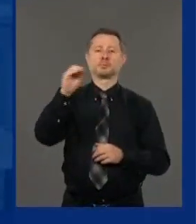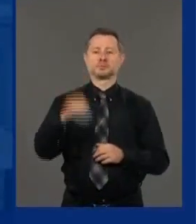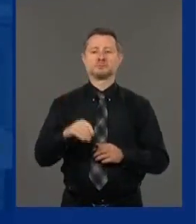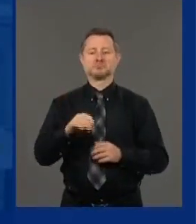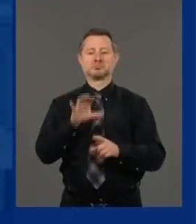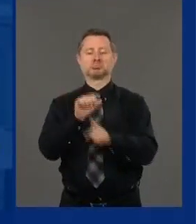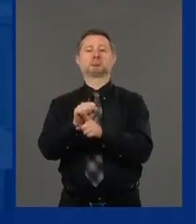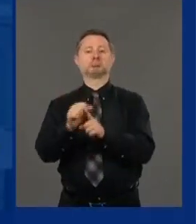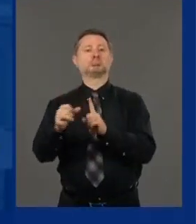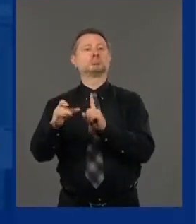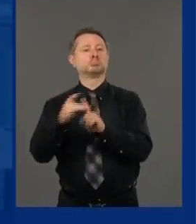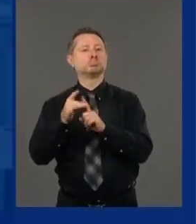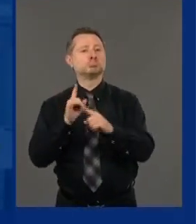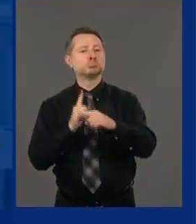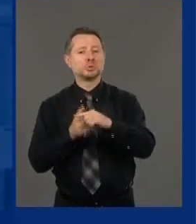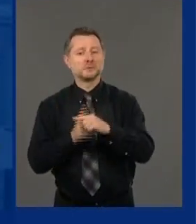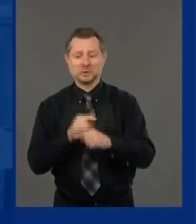WE DID 51,000 TESTS YESTERDAY